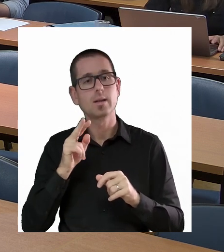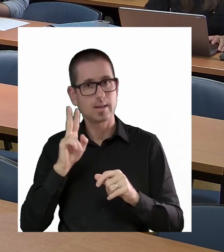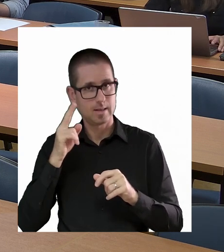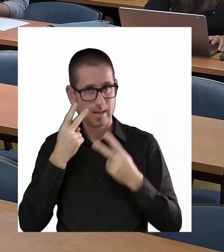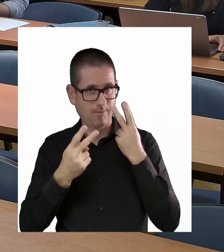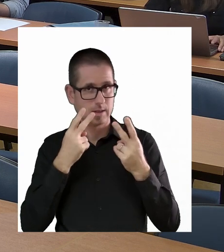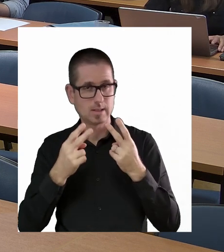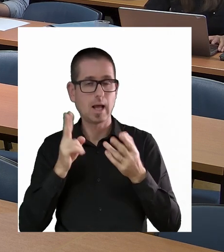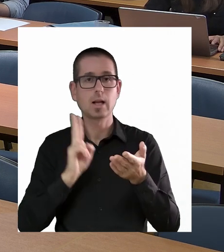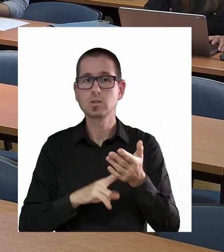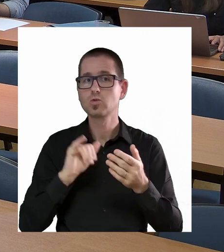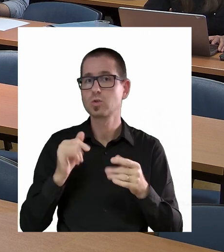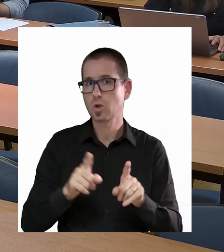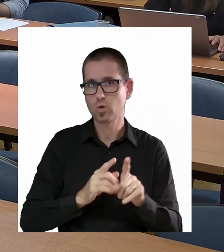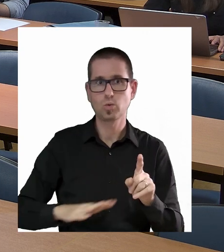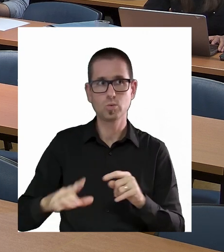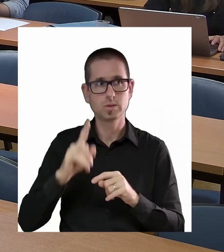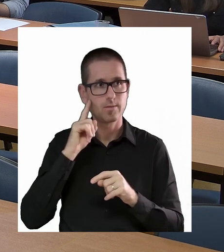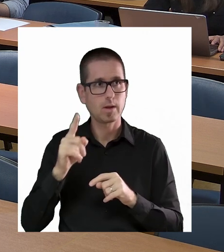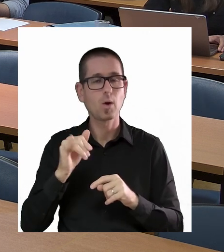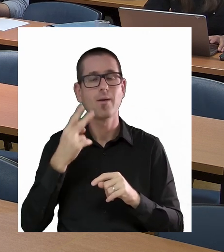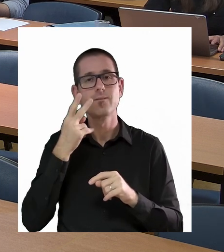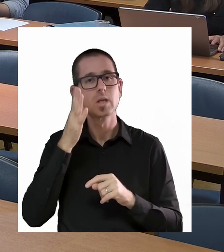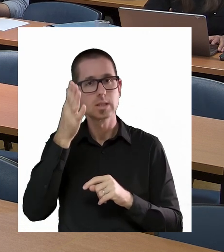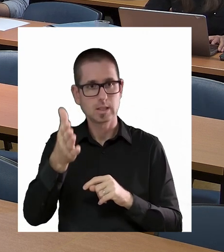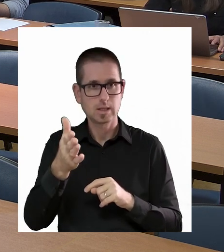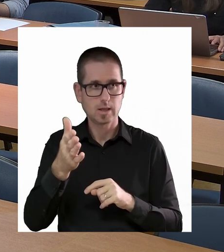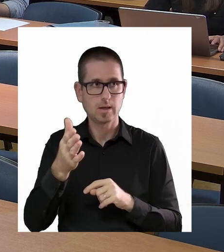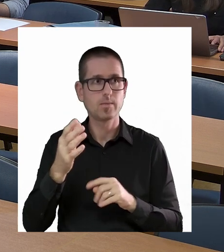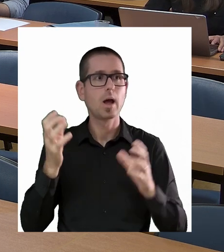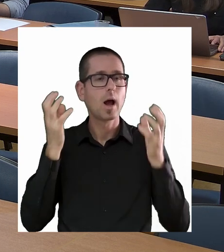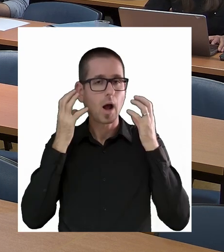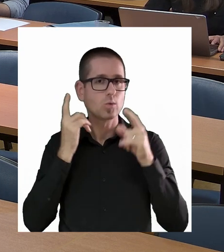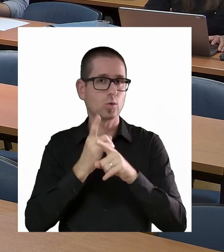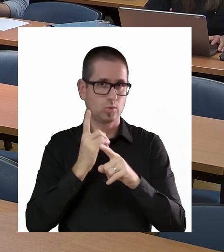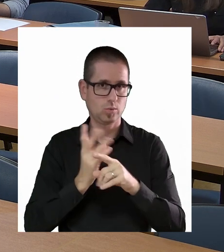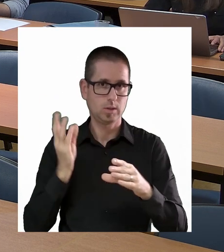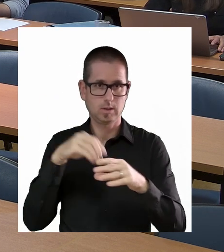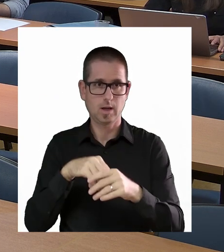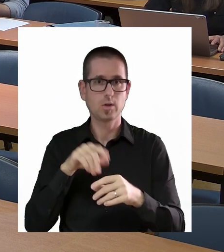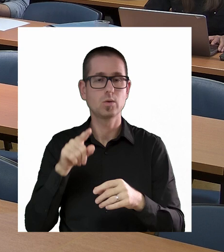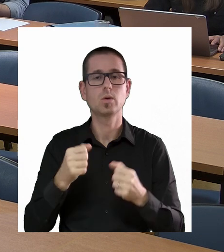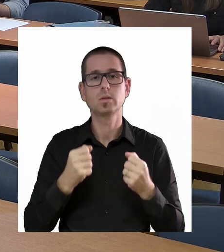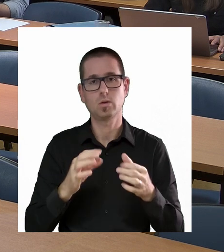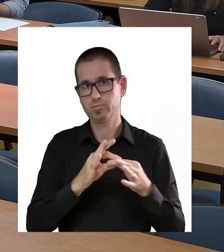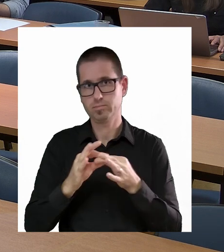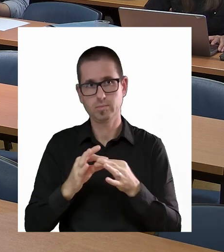is as we all know, the vision, the audio as well, which is very immersive. But in the other